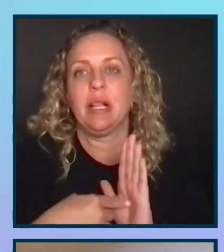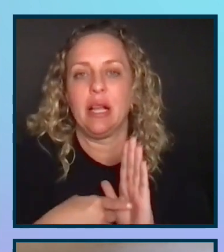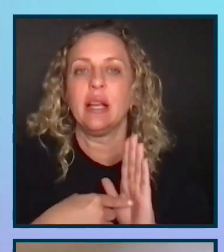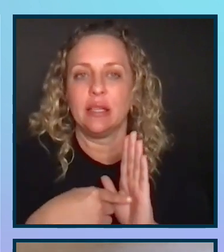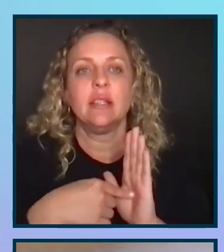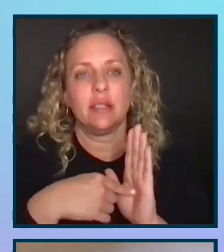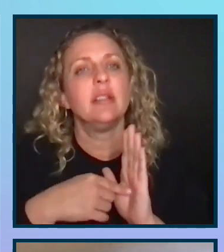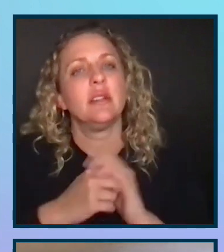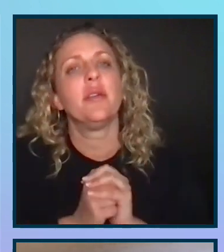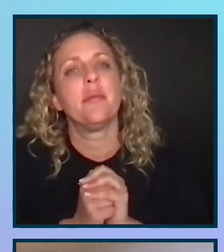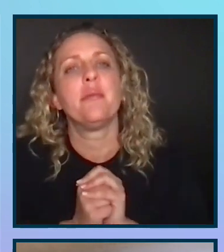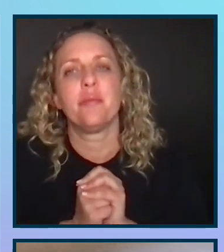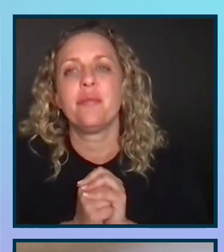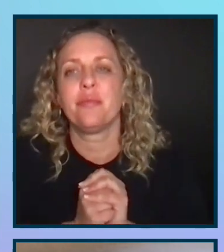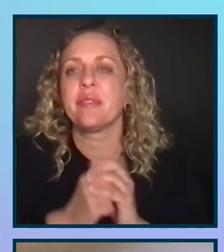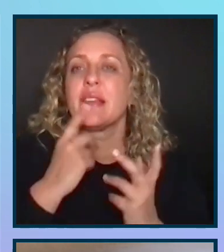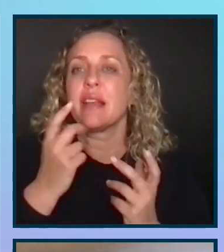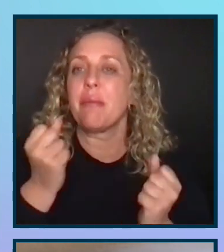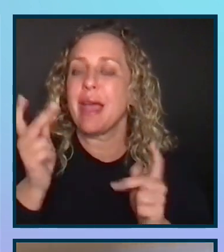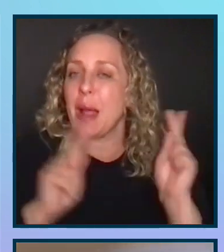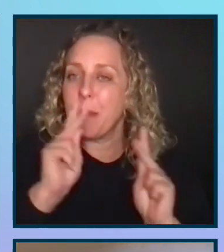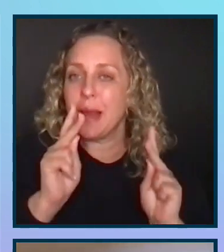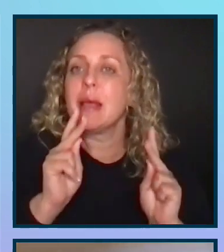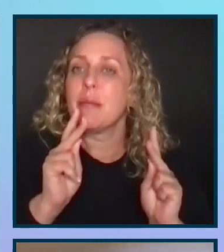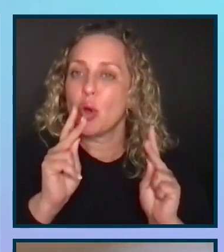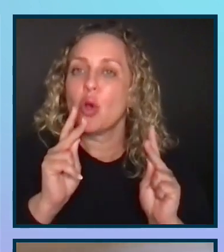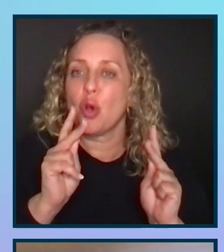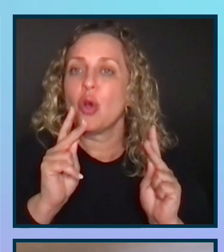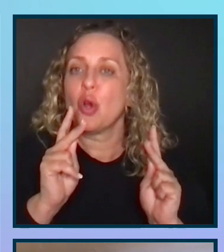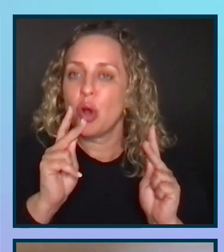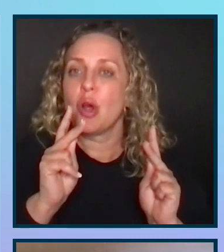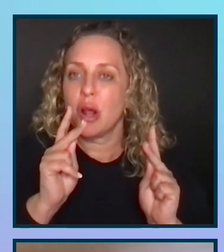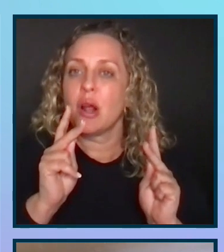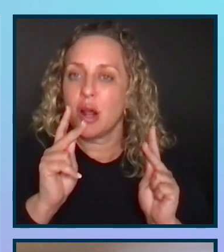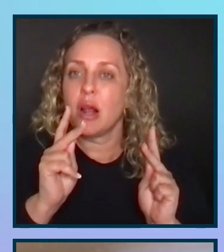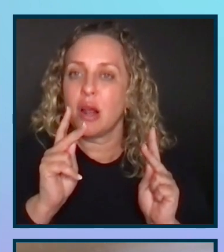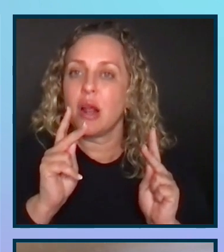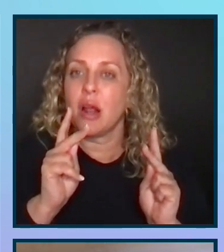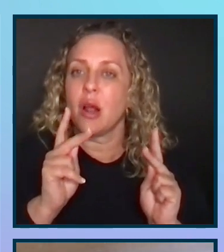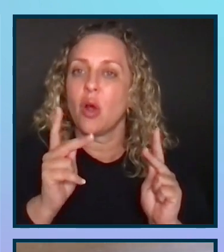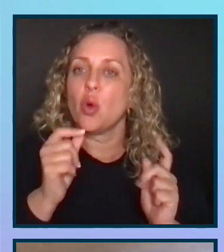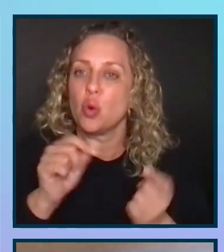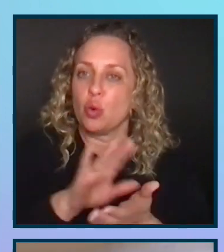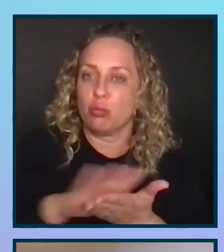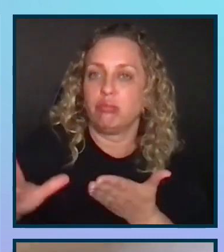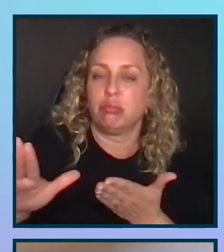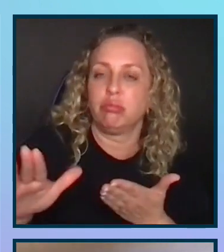Students will often realize that many people are excluded from experiencing the arts.